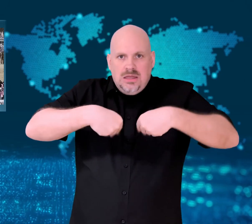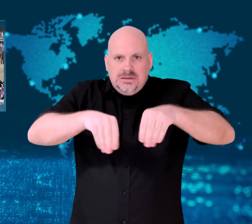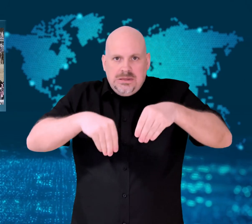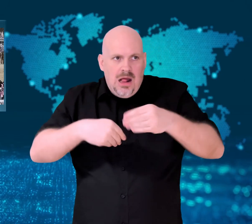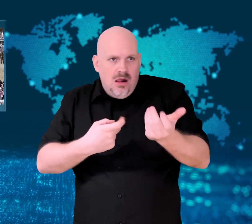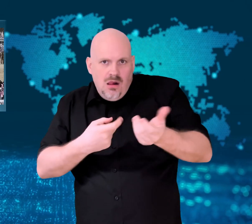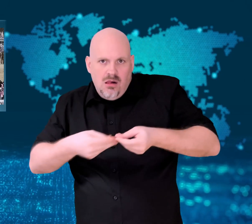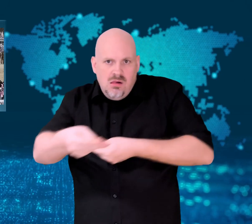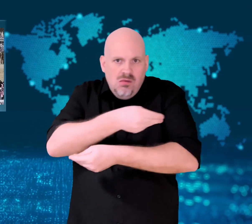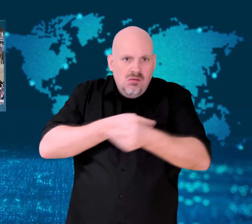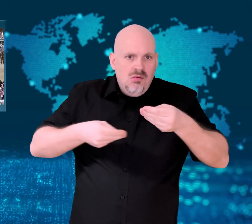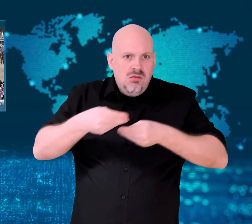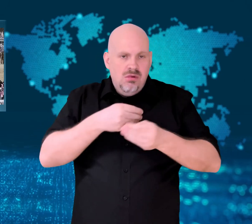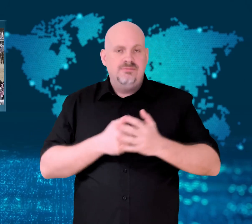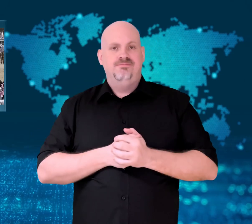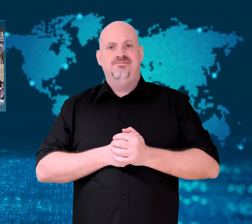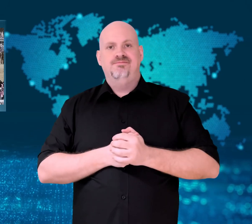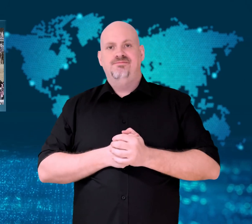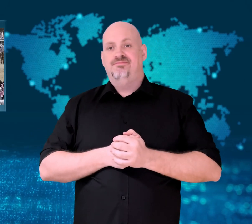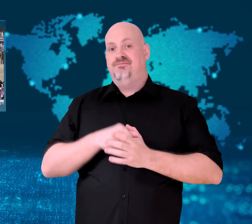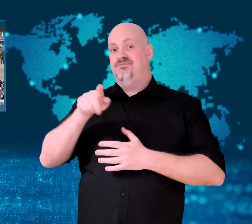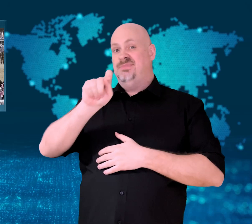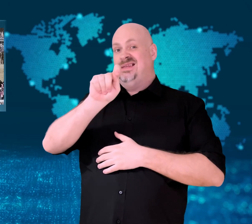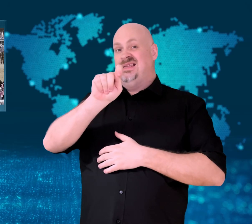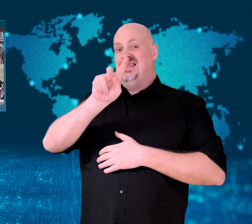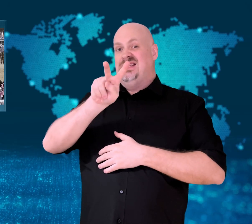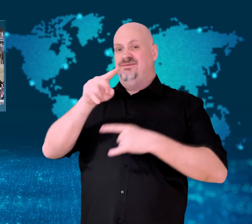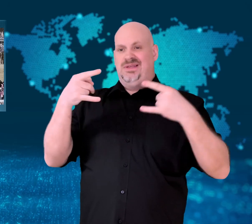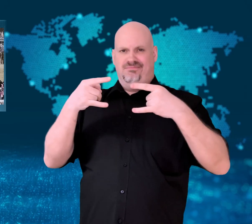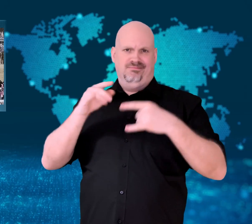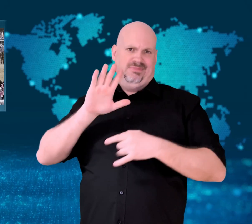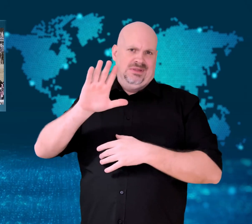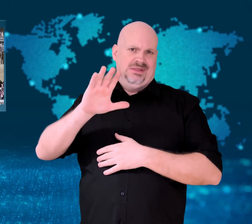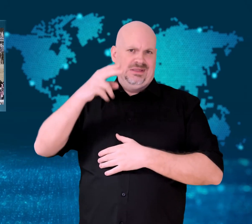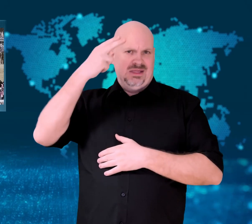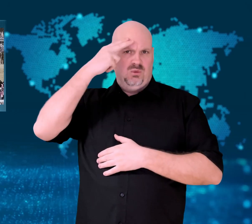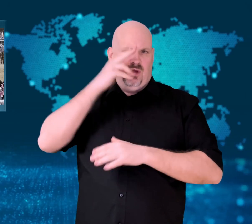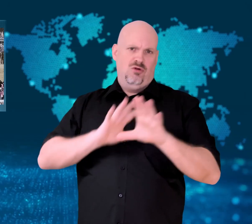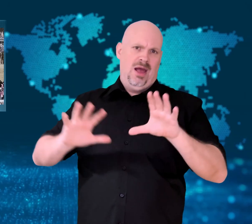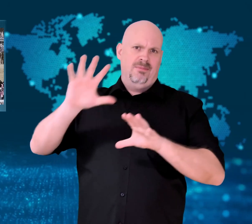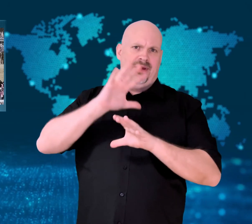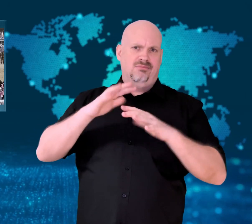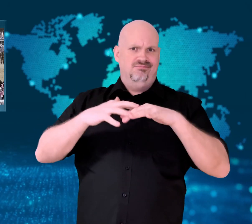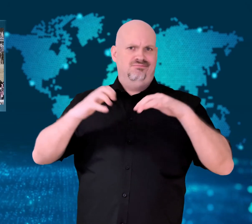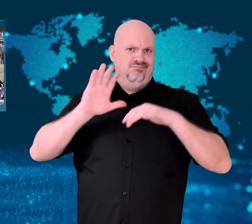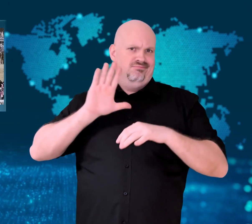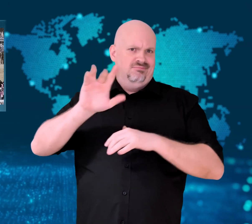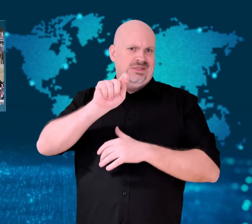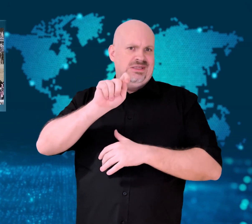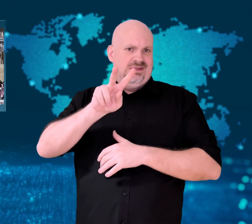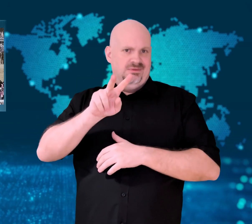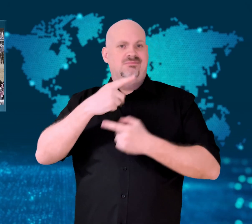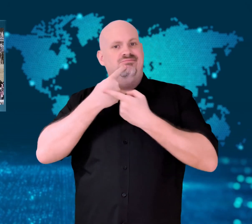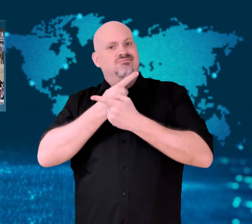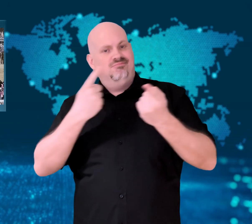A state-run press agency said that executions came as the country